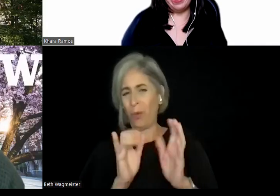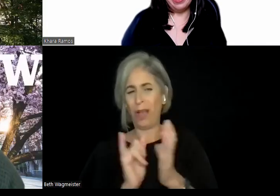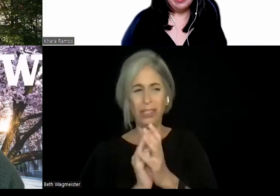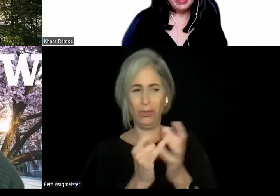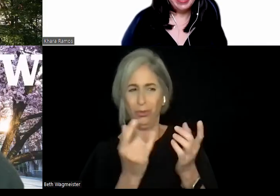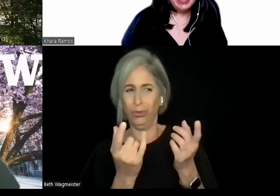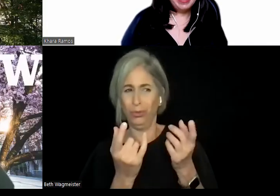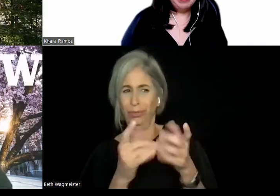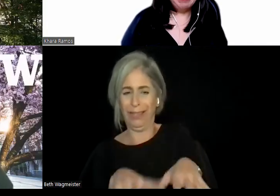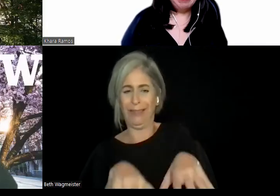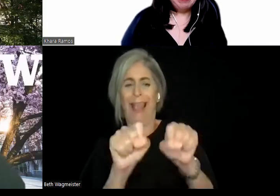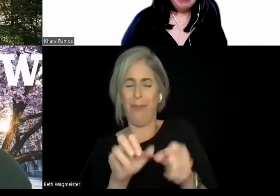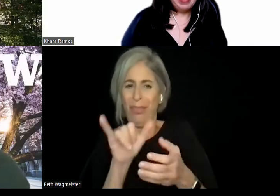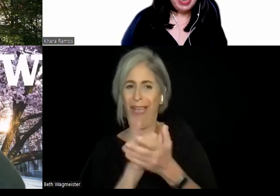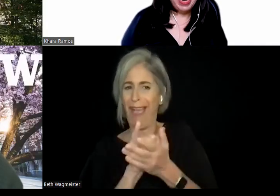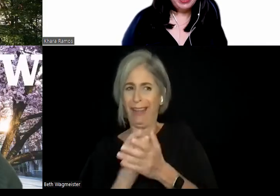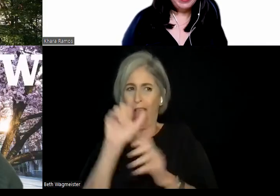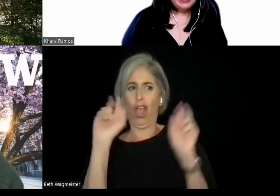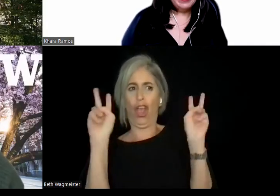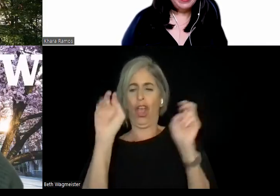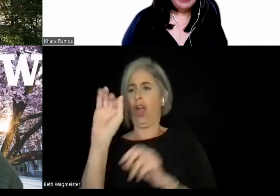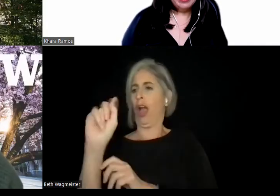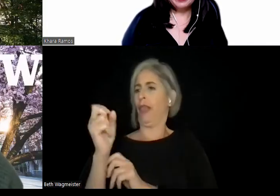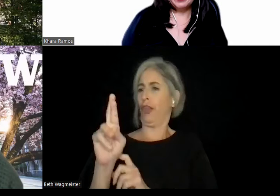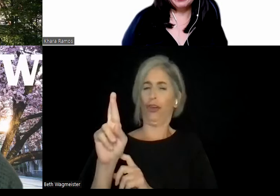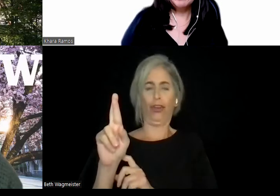Yes. >> KHARA RAMOS: We definitely